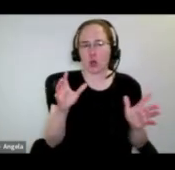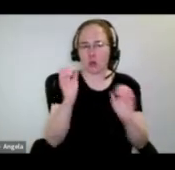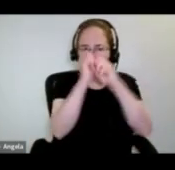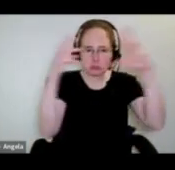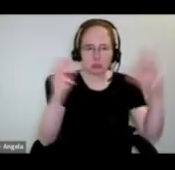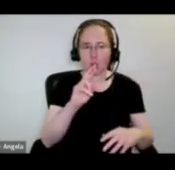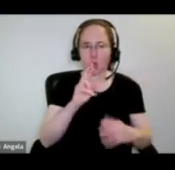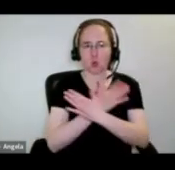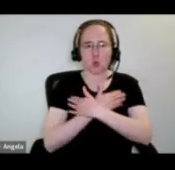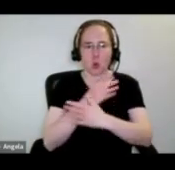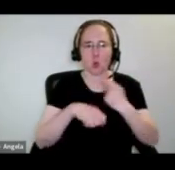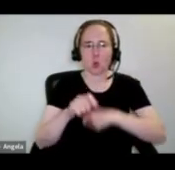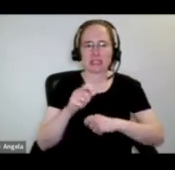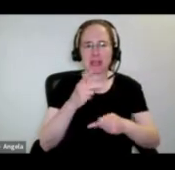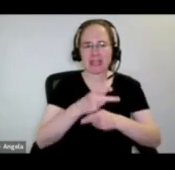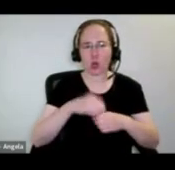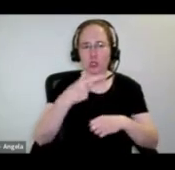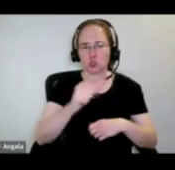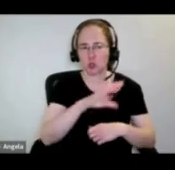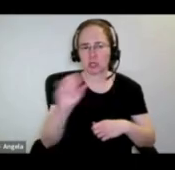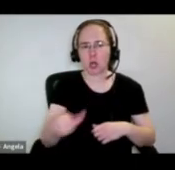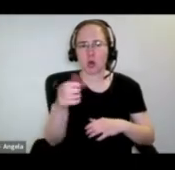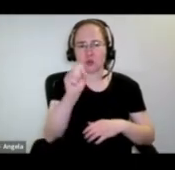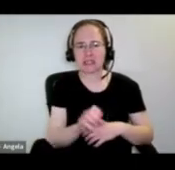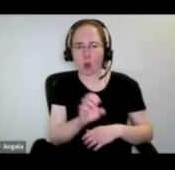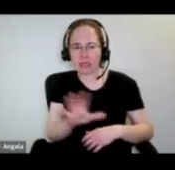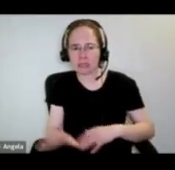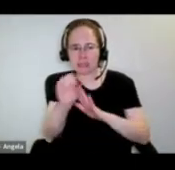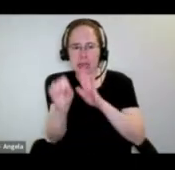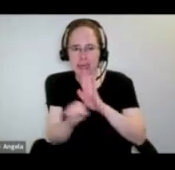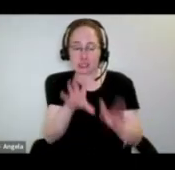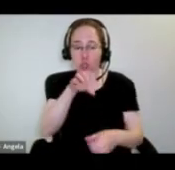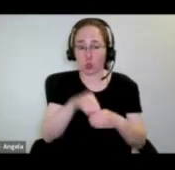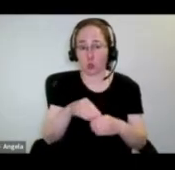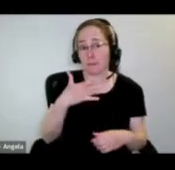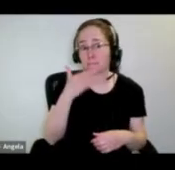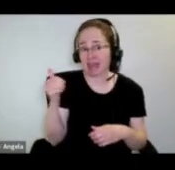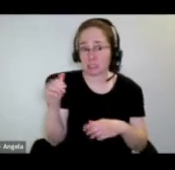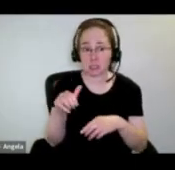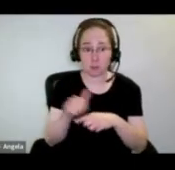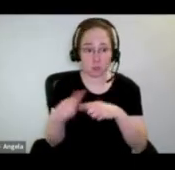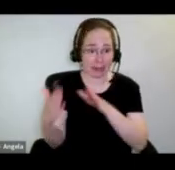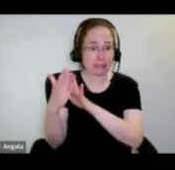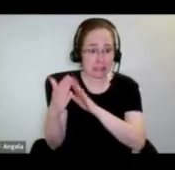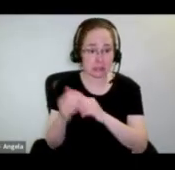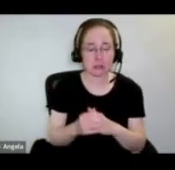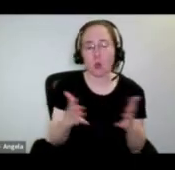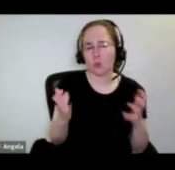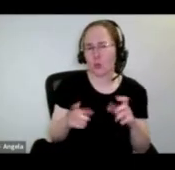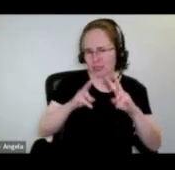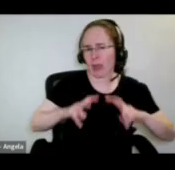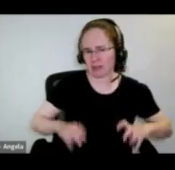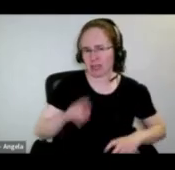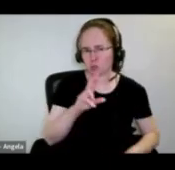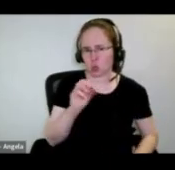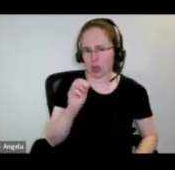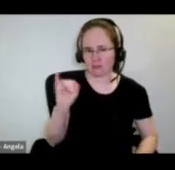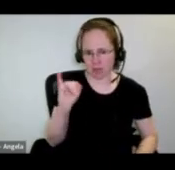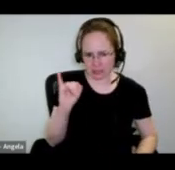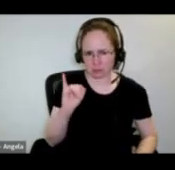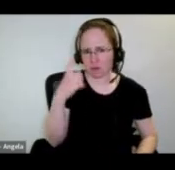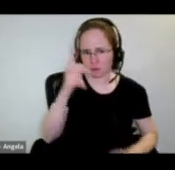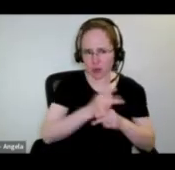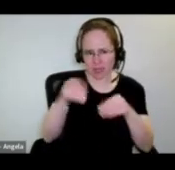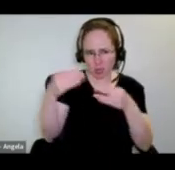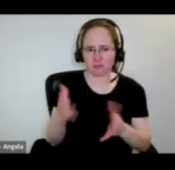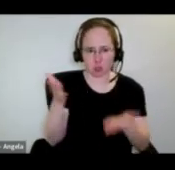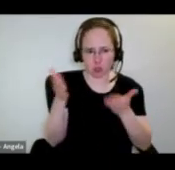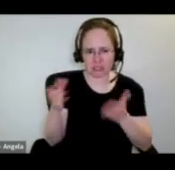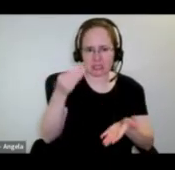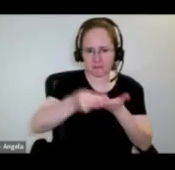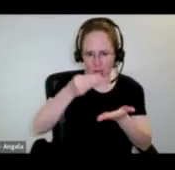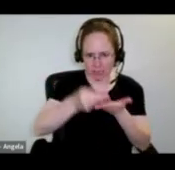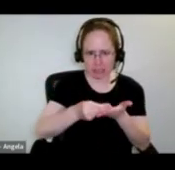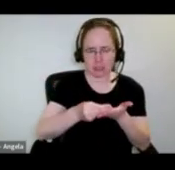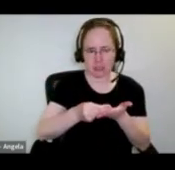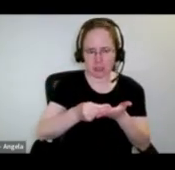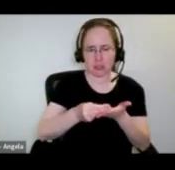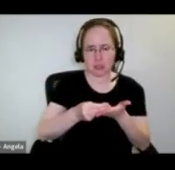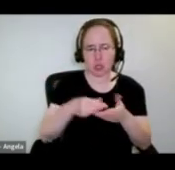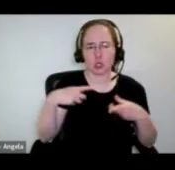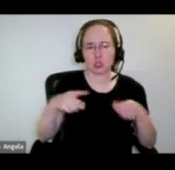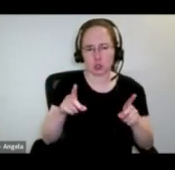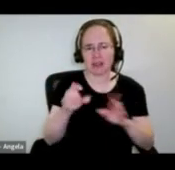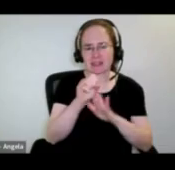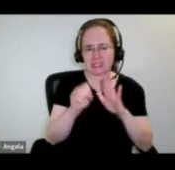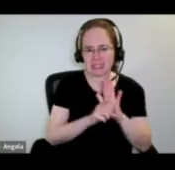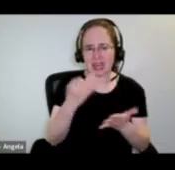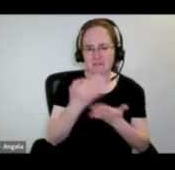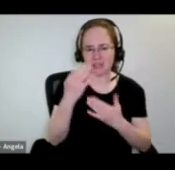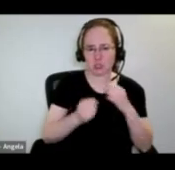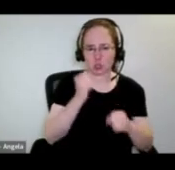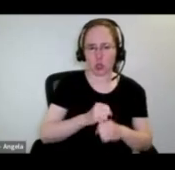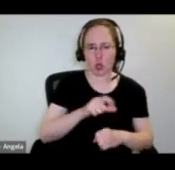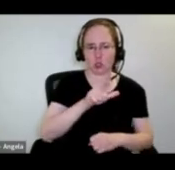David Watkins: We were looking for a general picture of the landscape of respite care in Georgia and other southeastern states, including best practices. We wanted to analyze return on investment for caregiver services funding